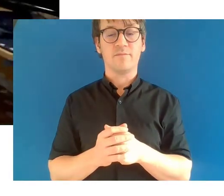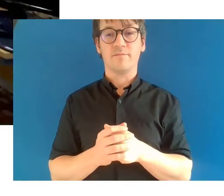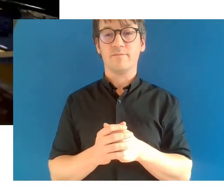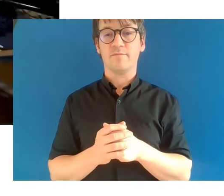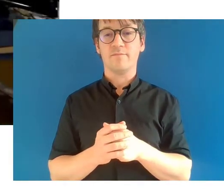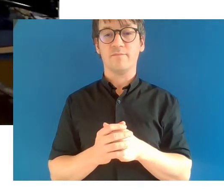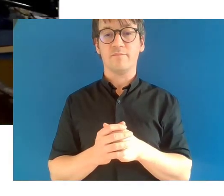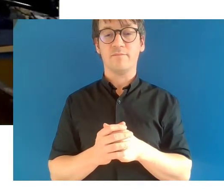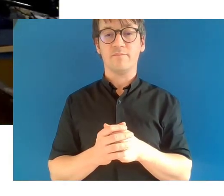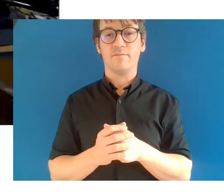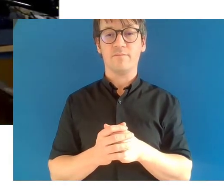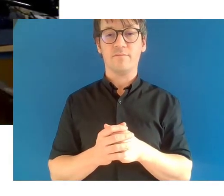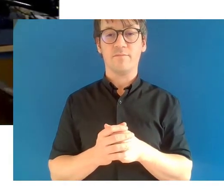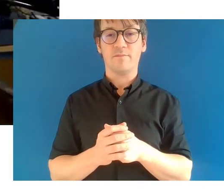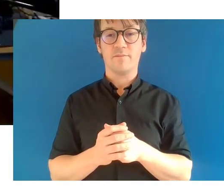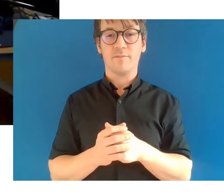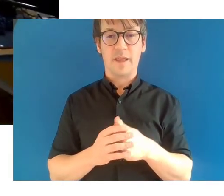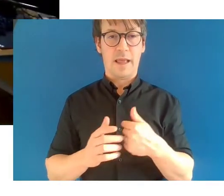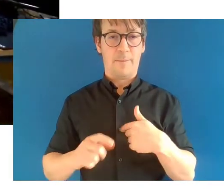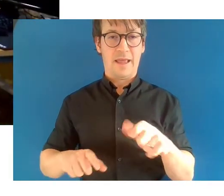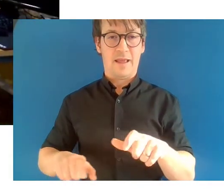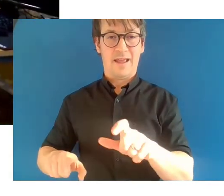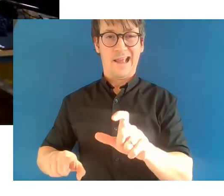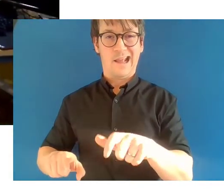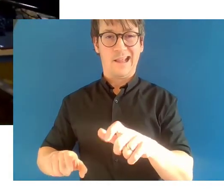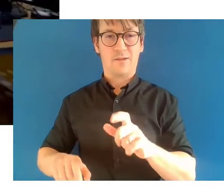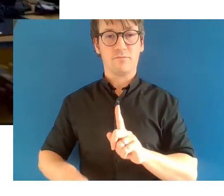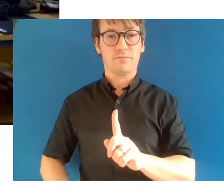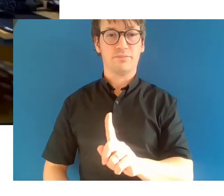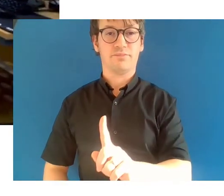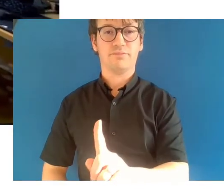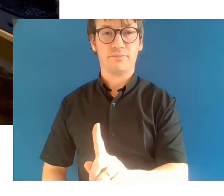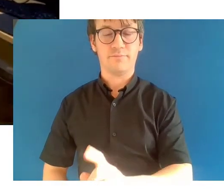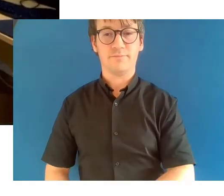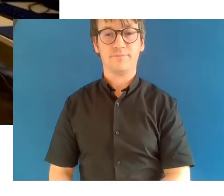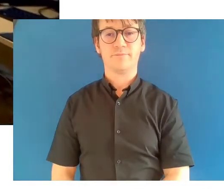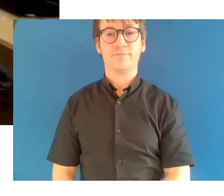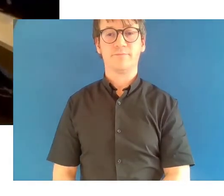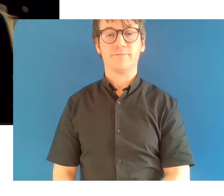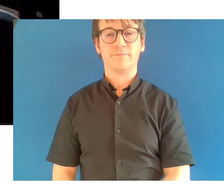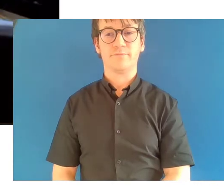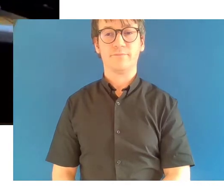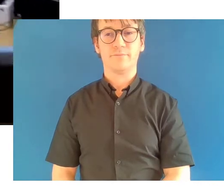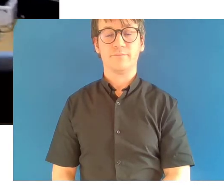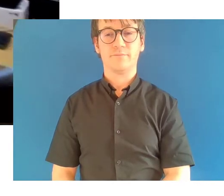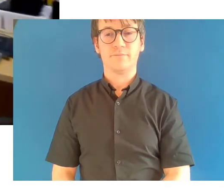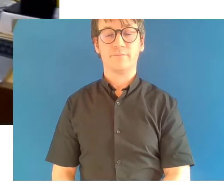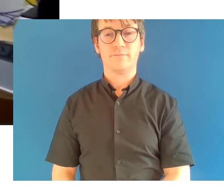I'm just going to move over to this middle space there.